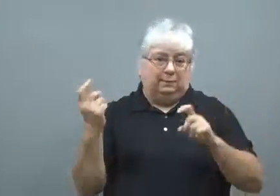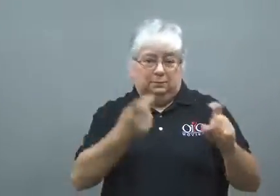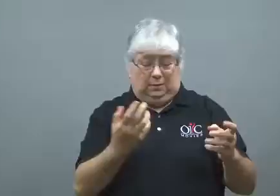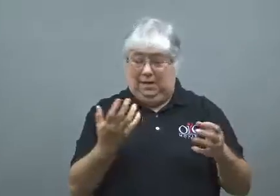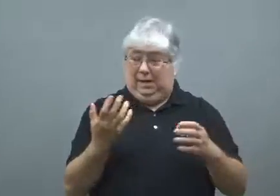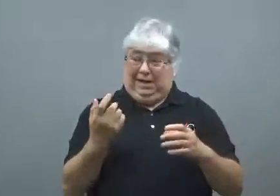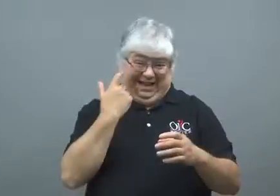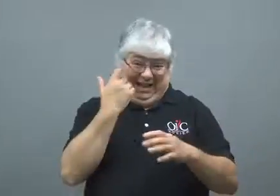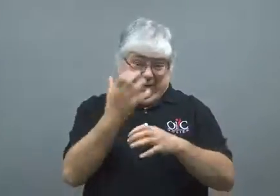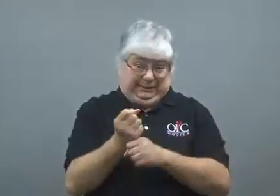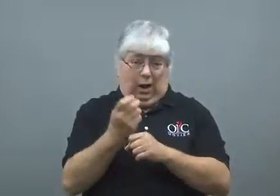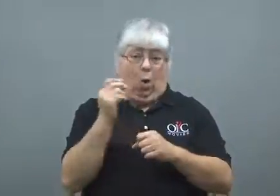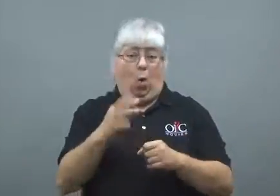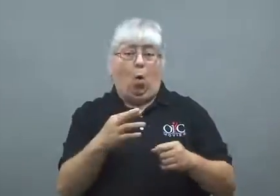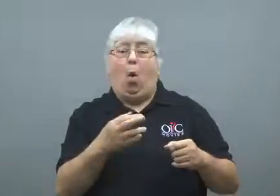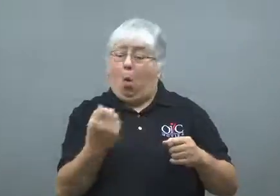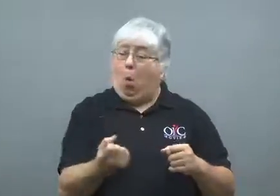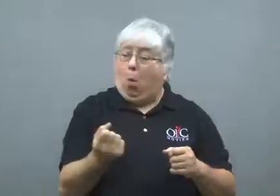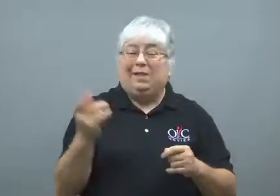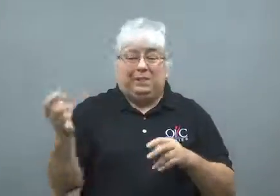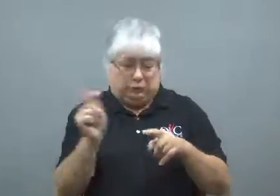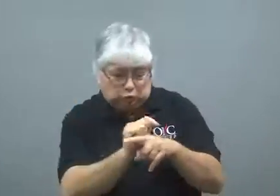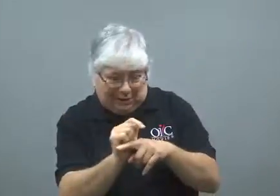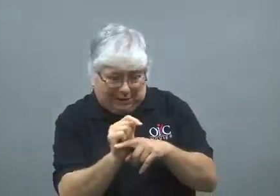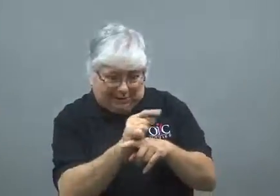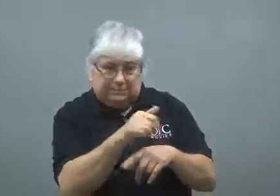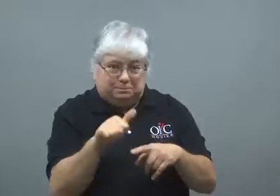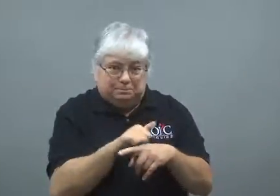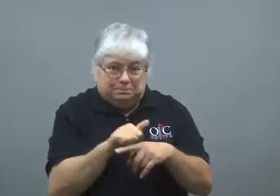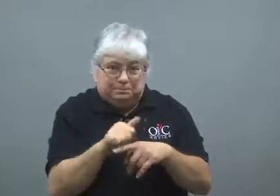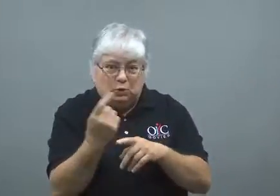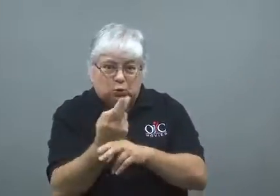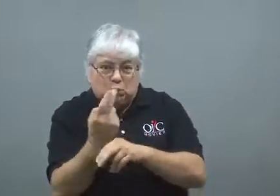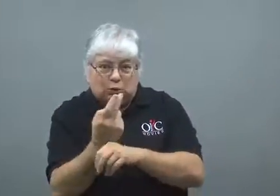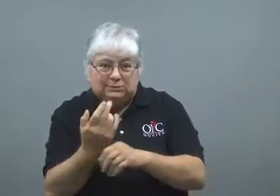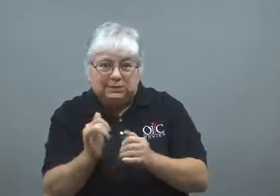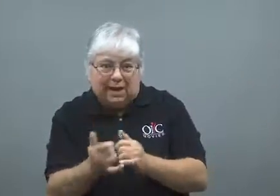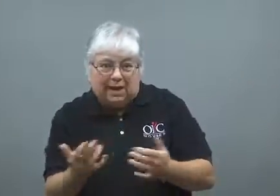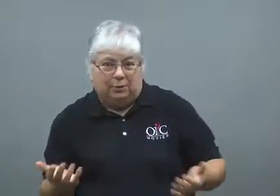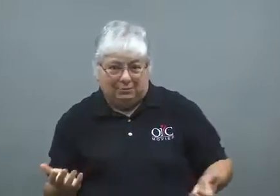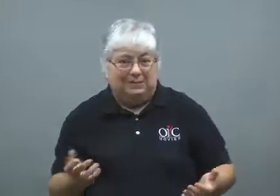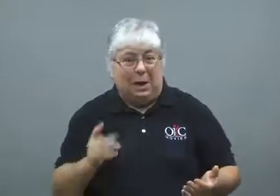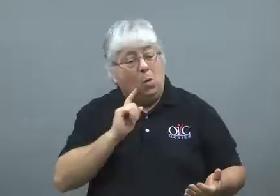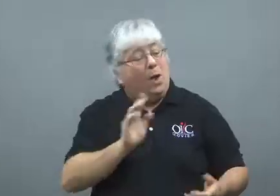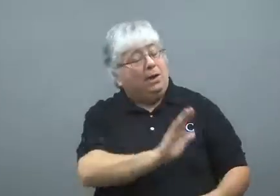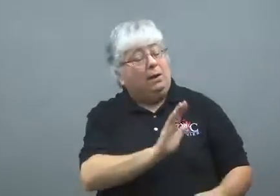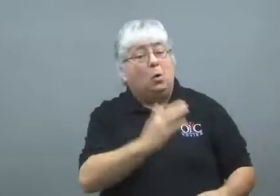Either they just got them, or had them and recently were trained in their use.